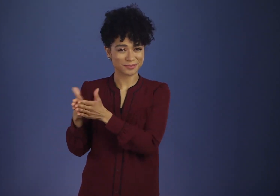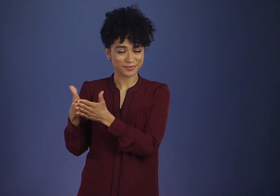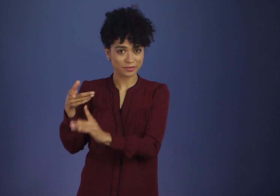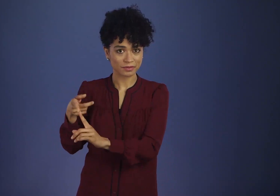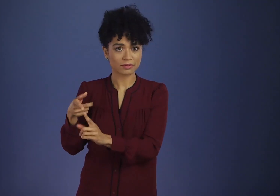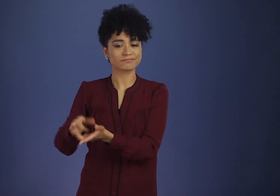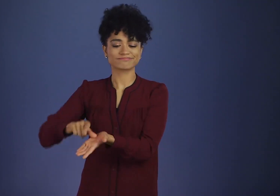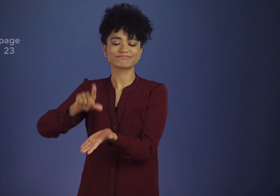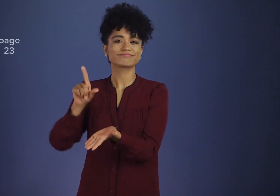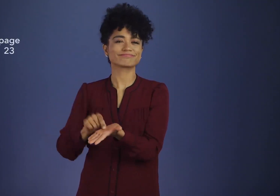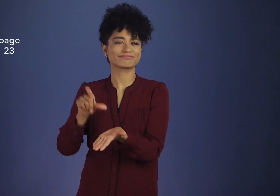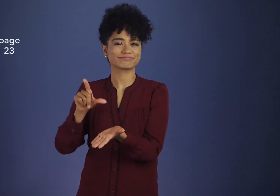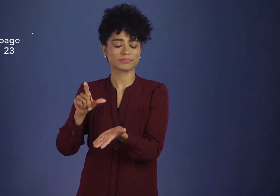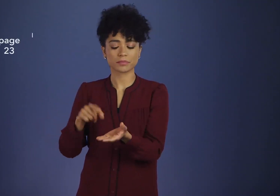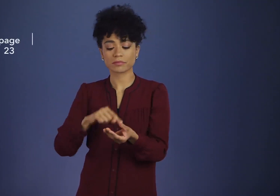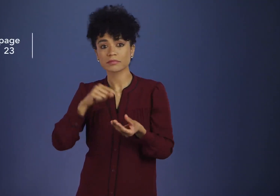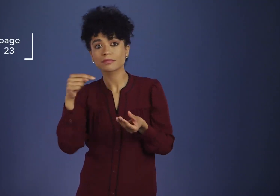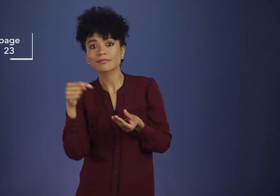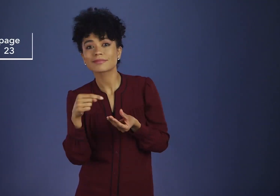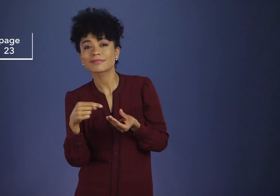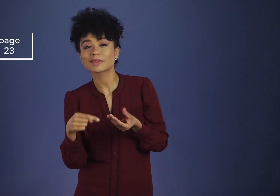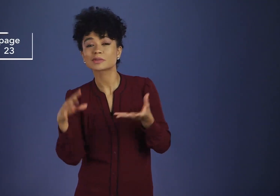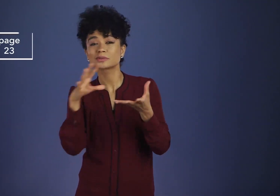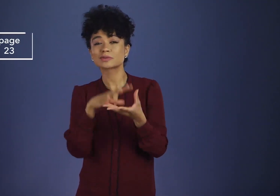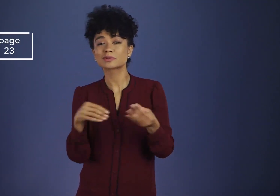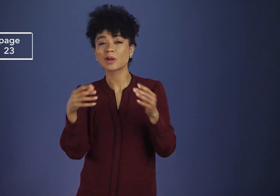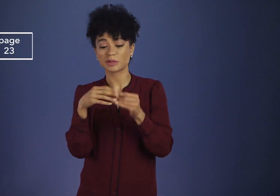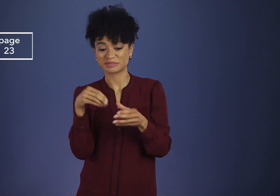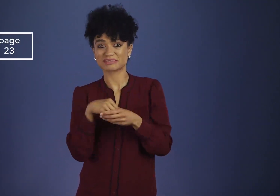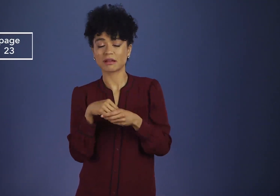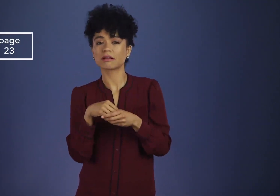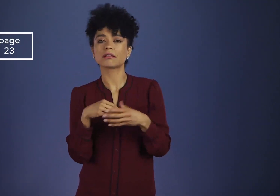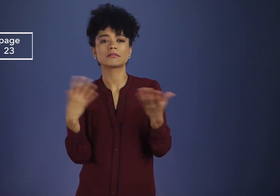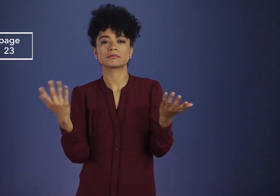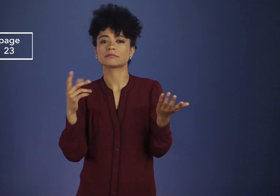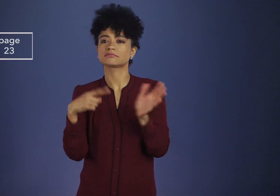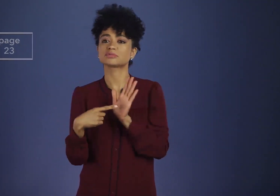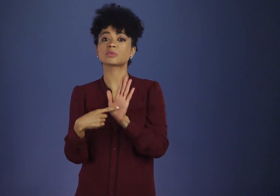published when our membership was small, dealt with low-bottom cases only.